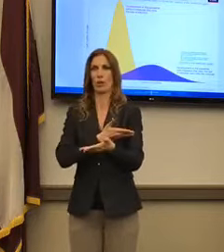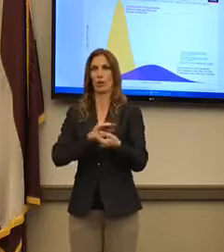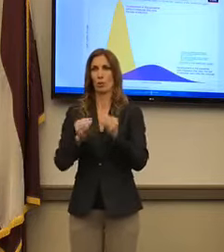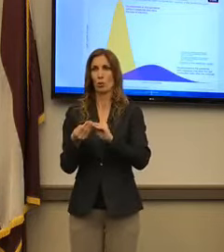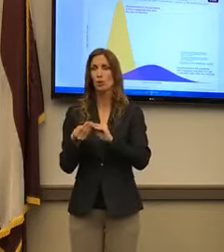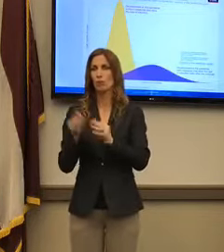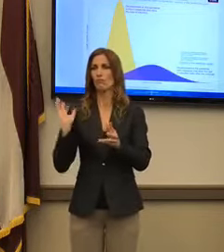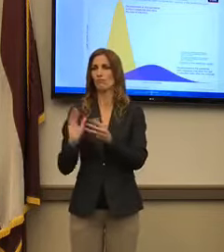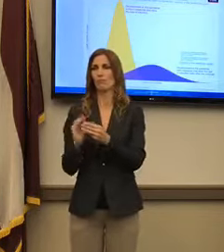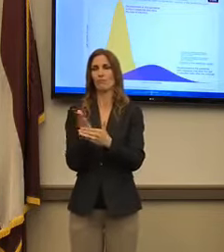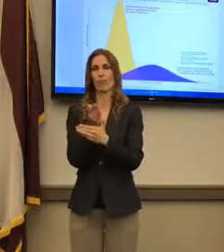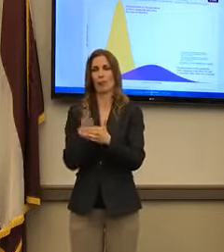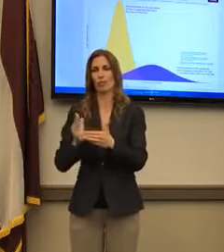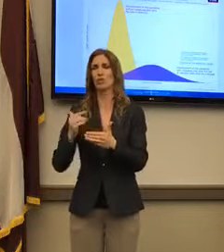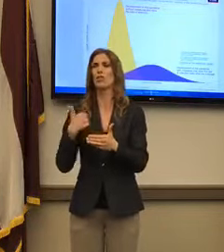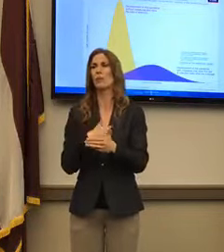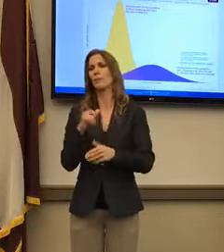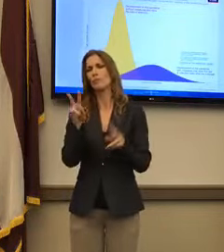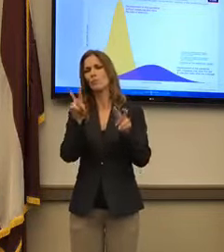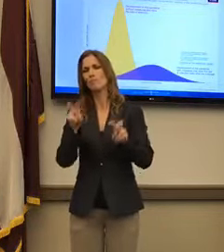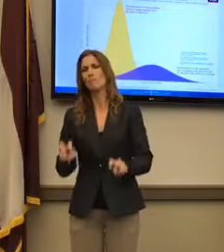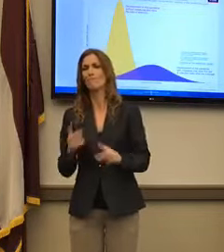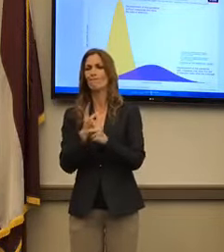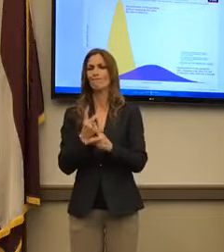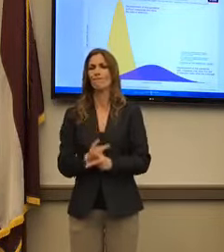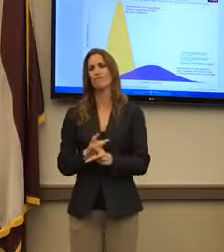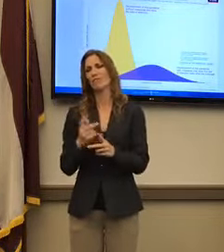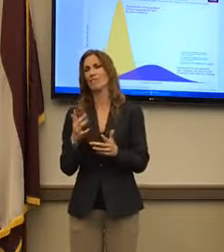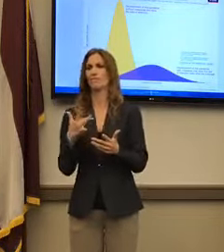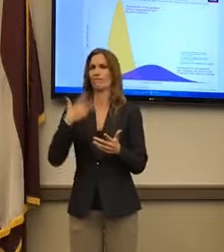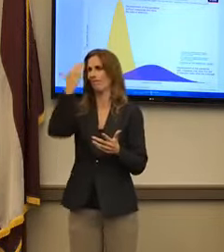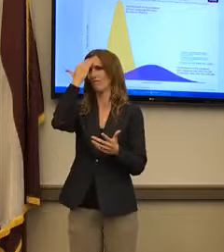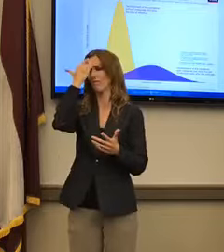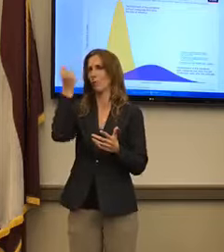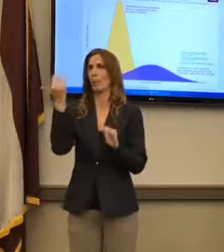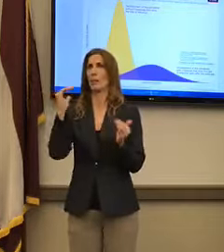would put us in give us some sense of where we are compared to governor Wolf's